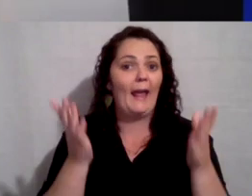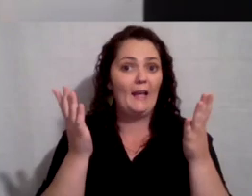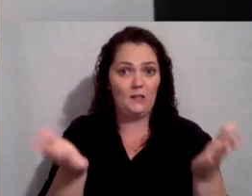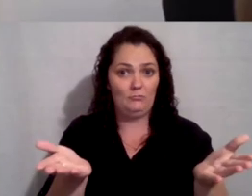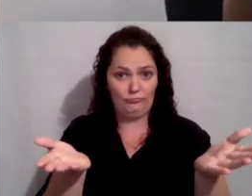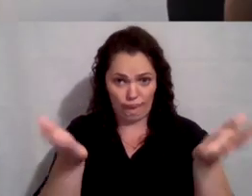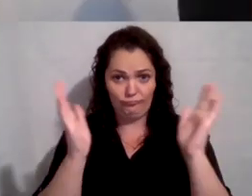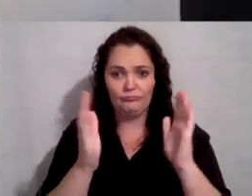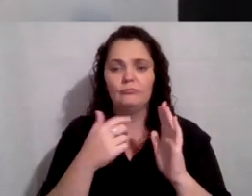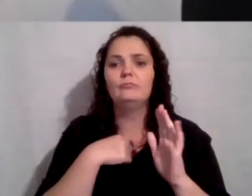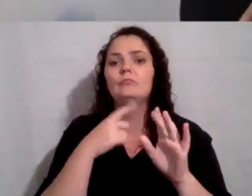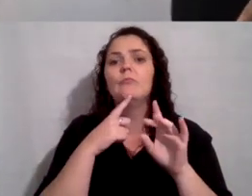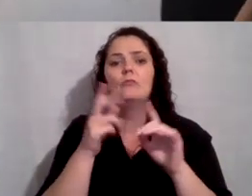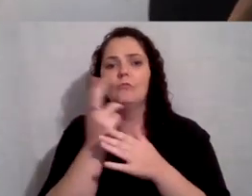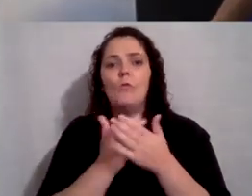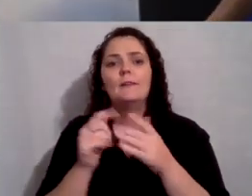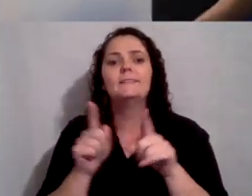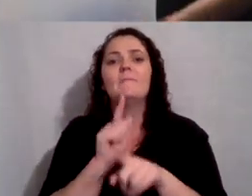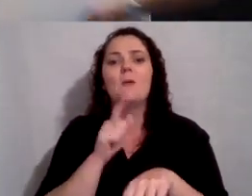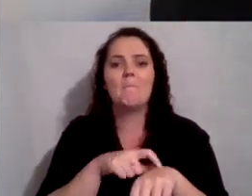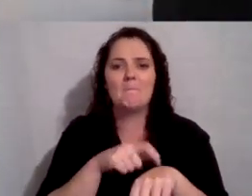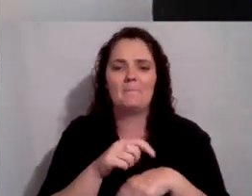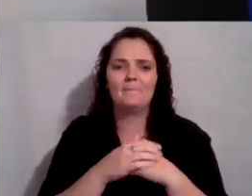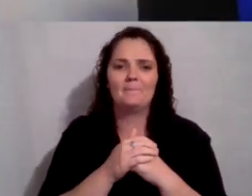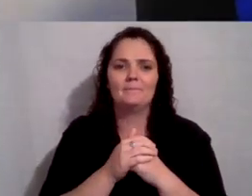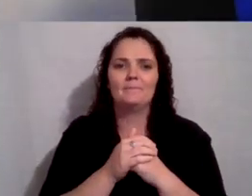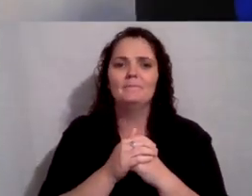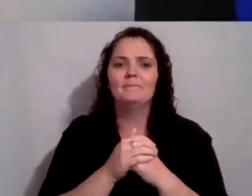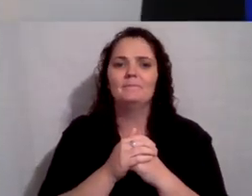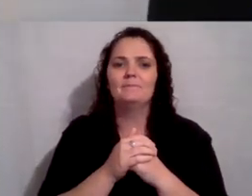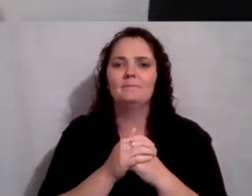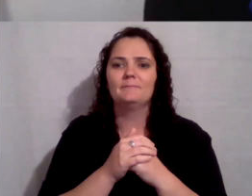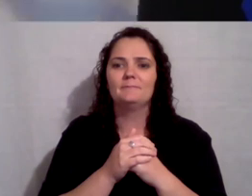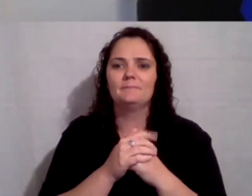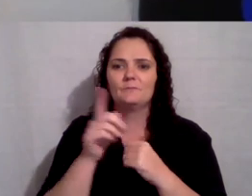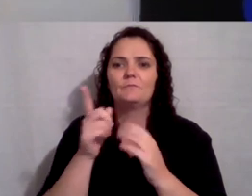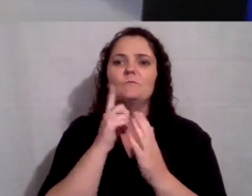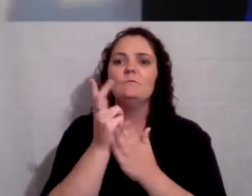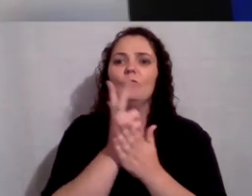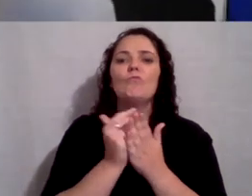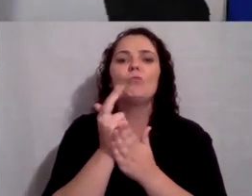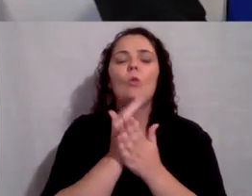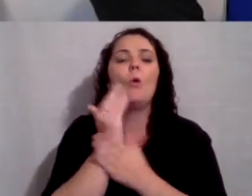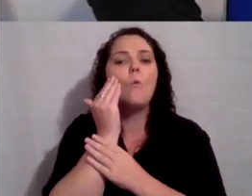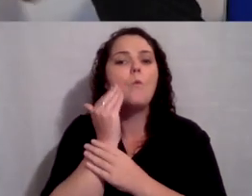for me, just dive right into it and I'll draw at the same time that y'all draw. I'm going to draw Rachel because as I’m standing here behind my paper,